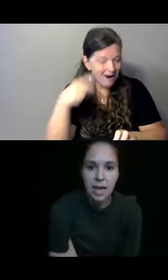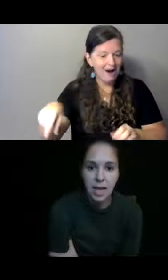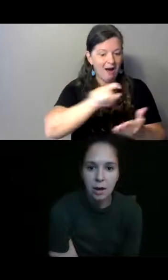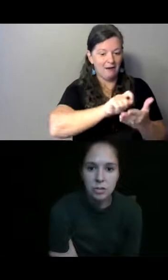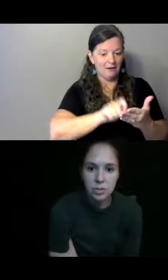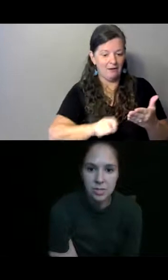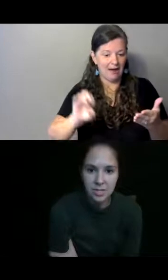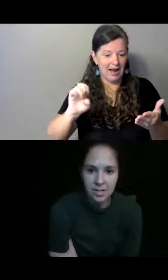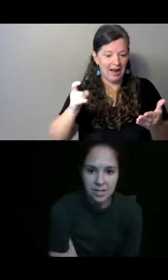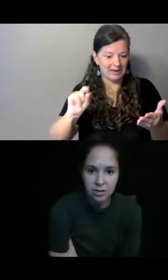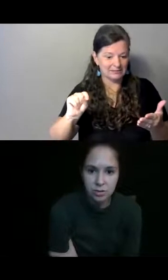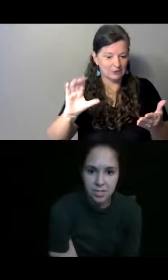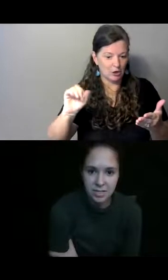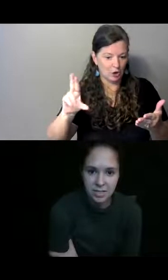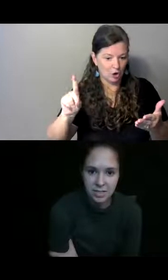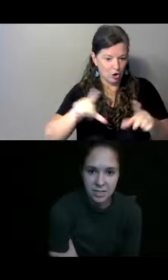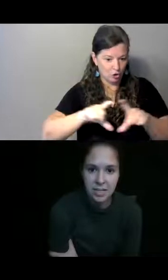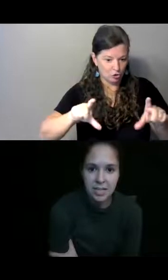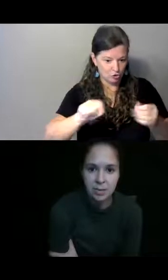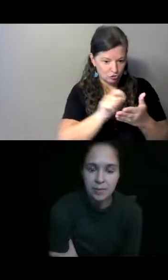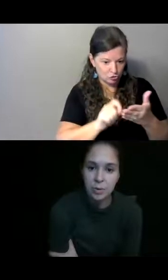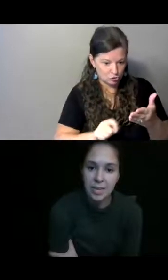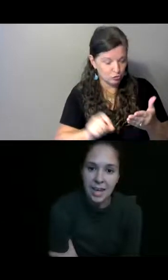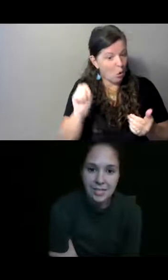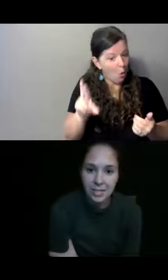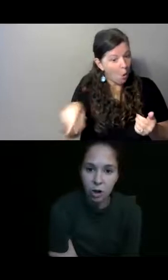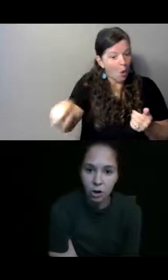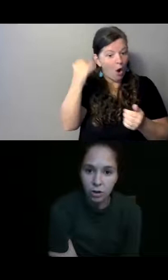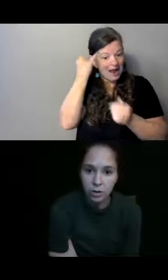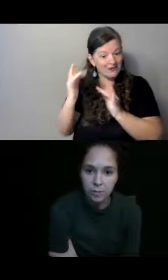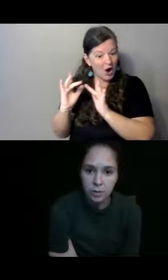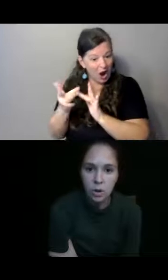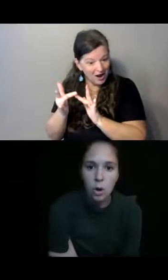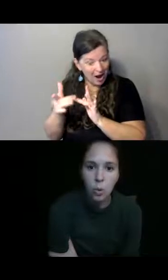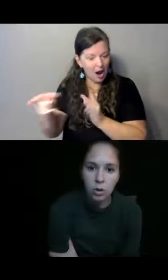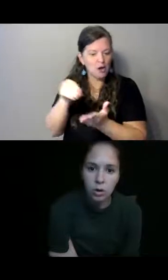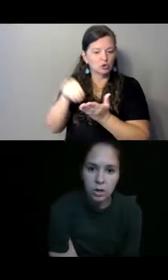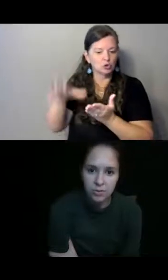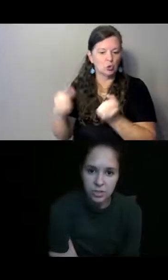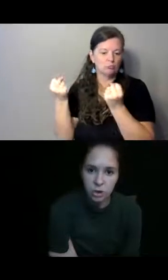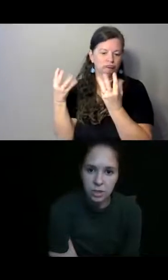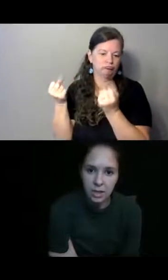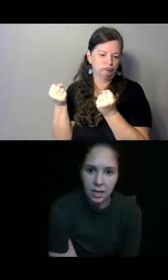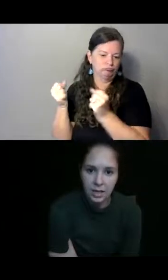How to assess understanding can be with an exit card, or if it's online,